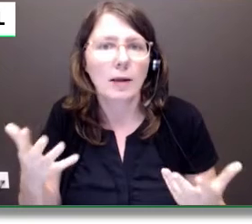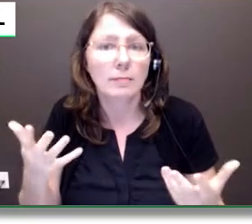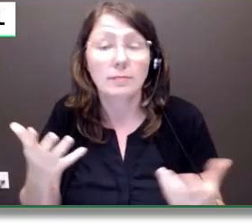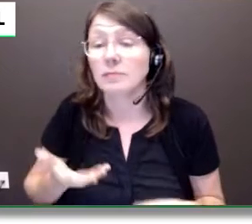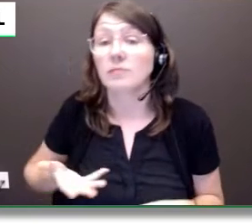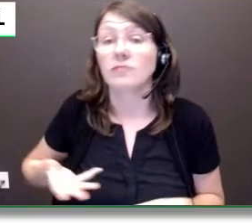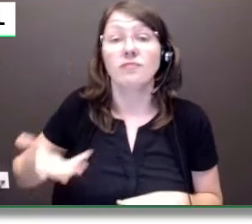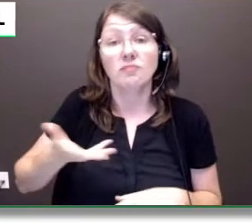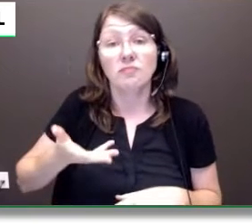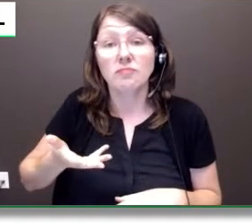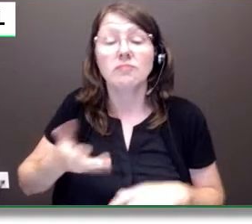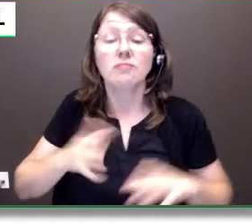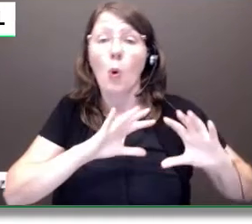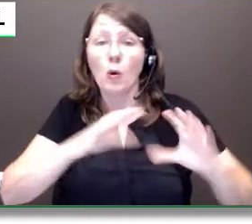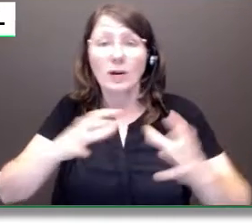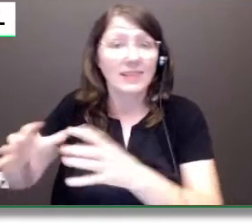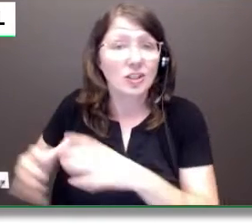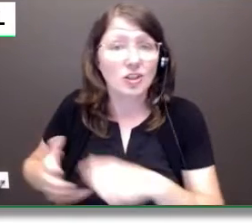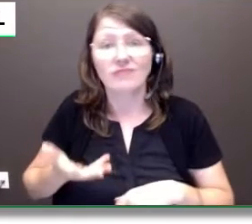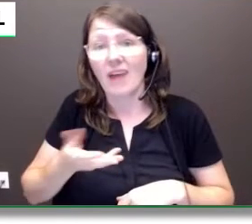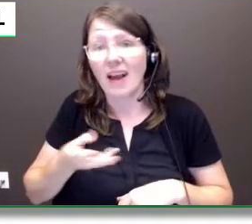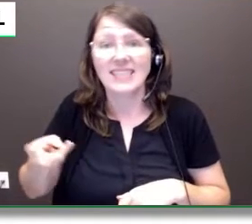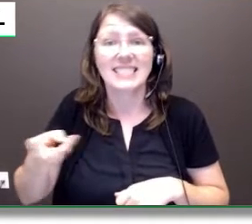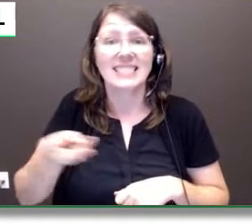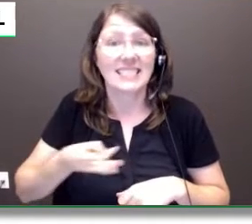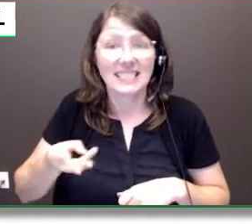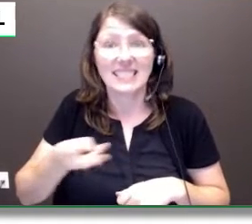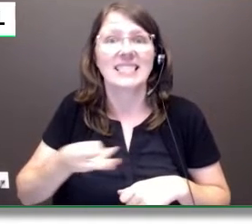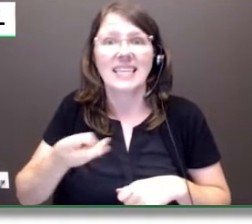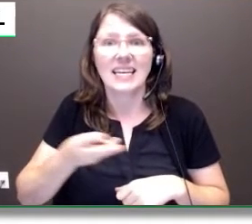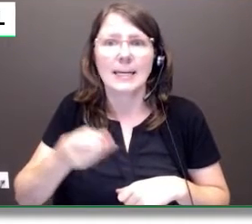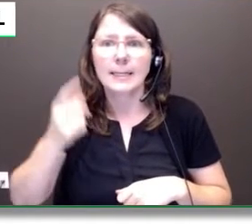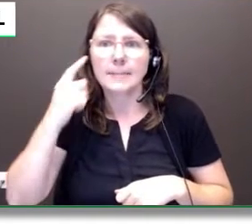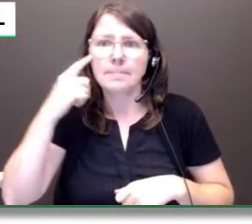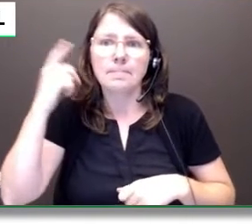targeting how do we build on that people, place and practice components.